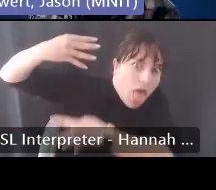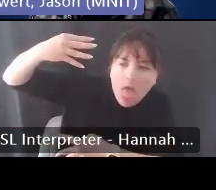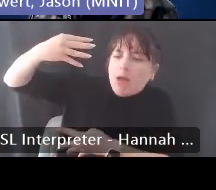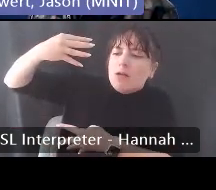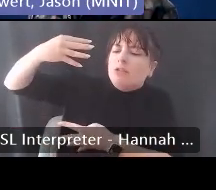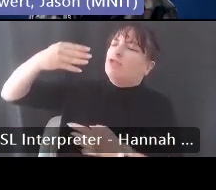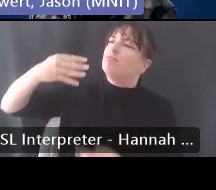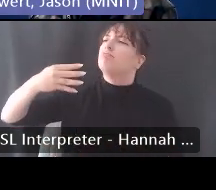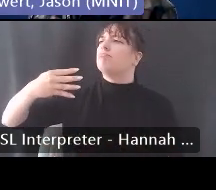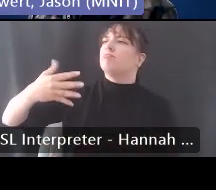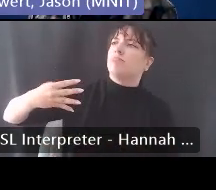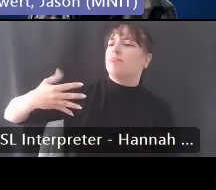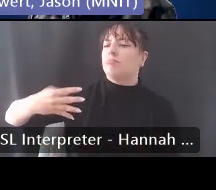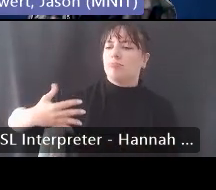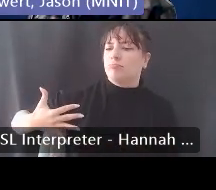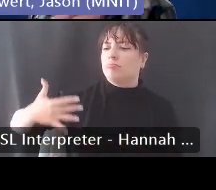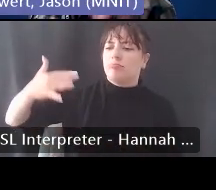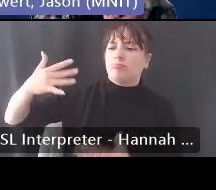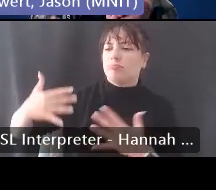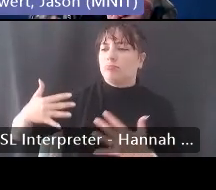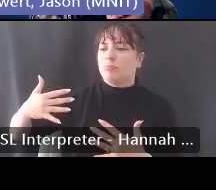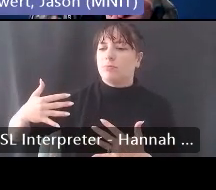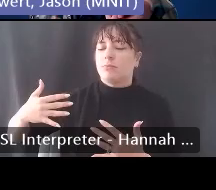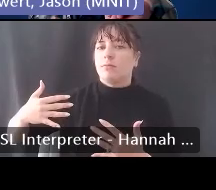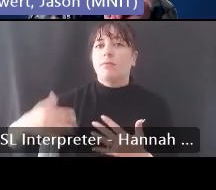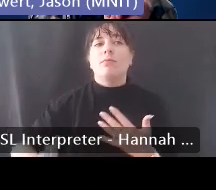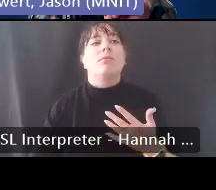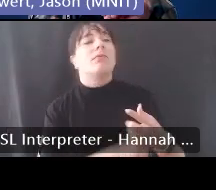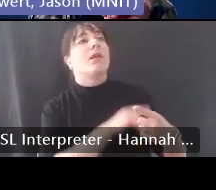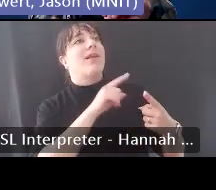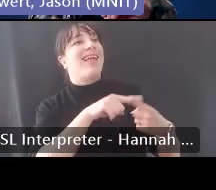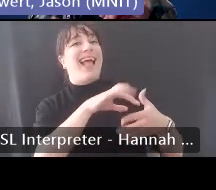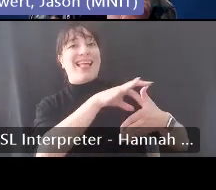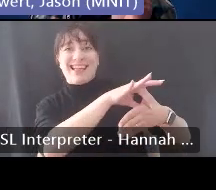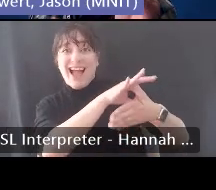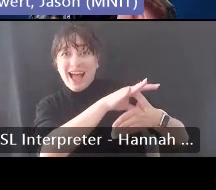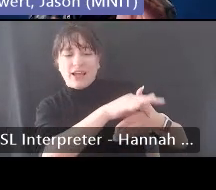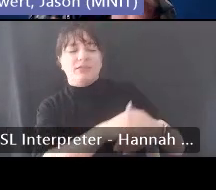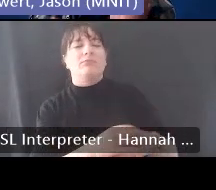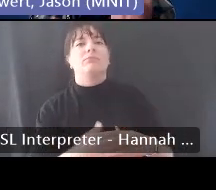and displays the overview of each topic. And the intention was to design that as